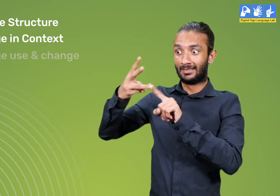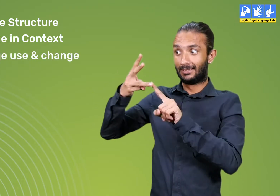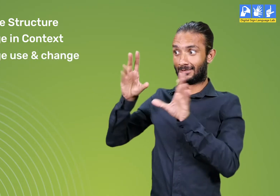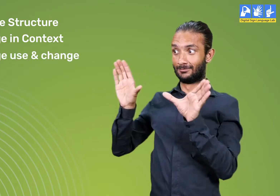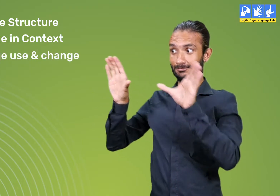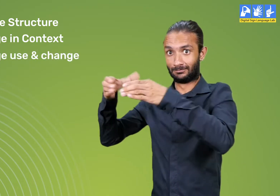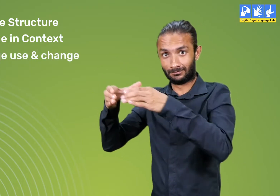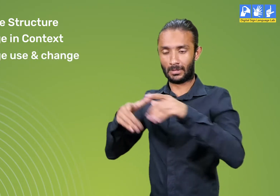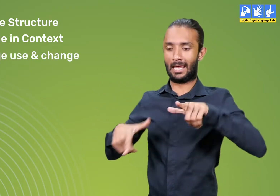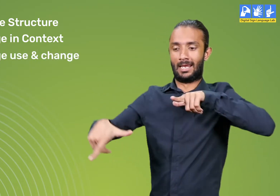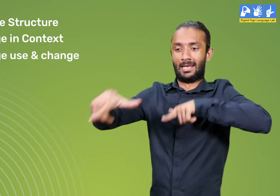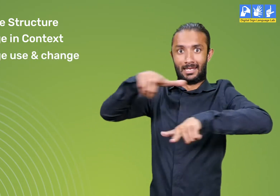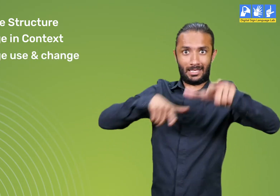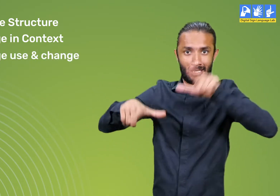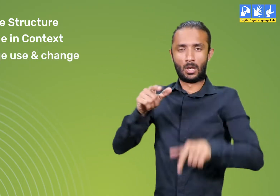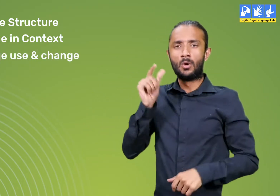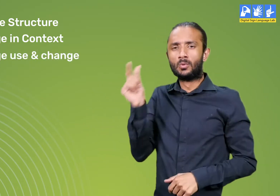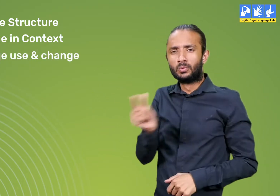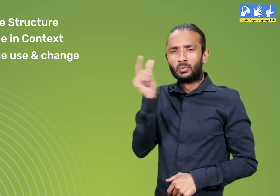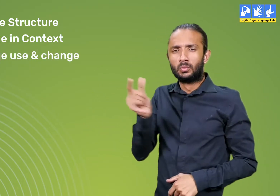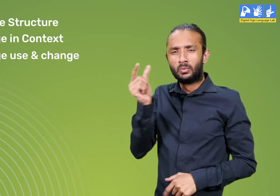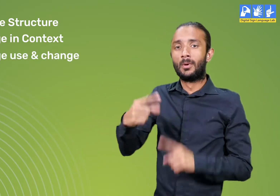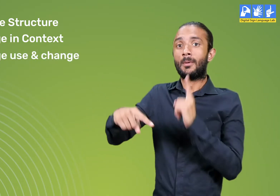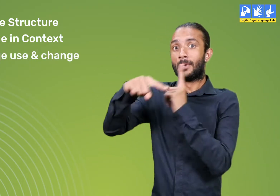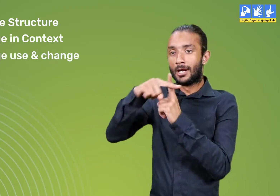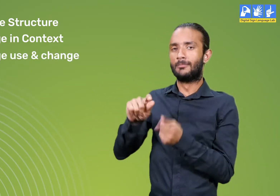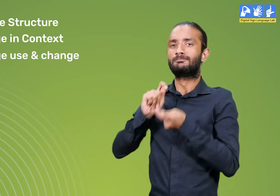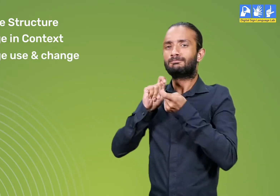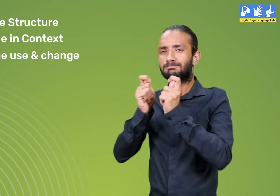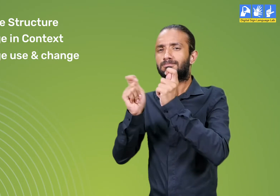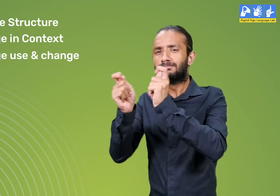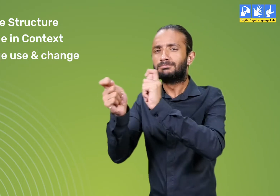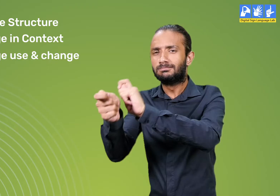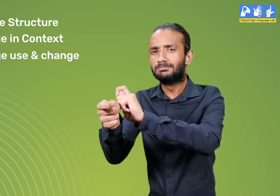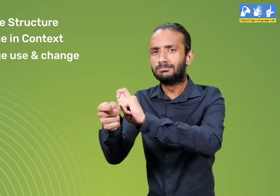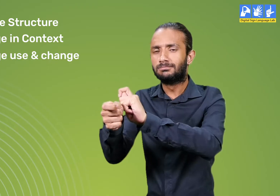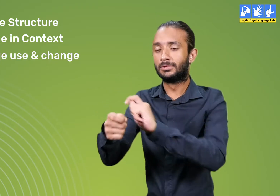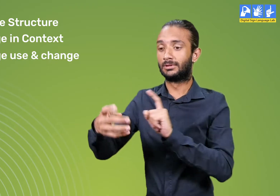3. Category is language use and change ,